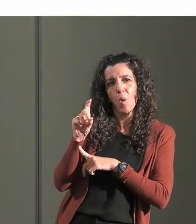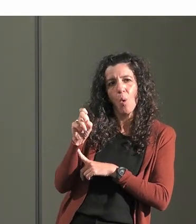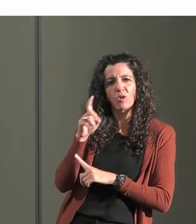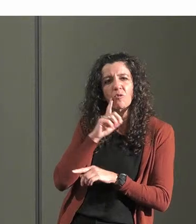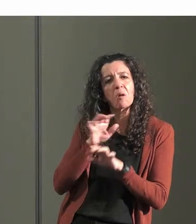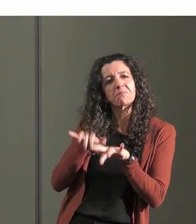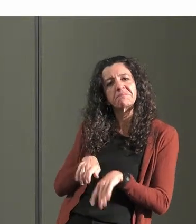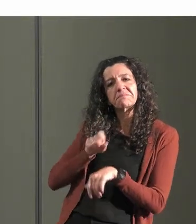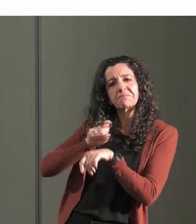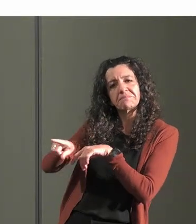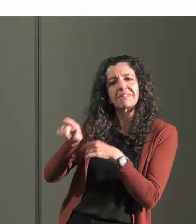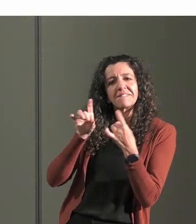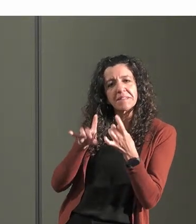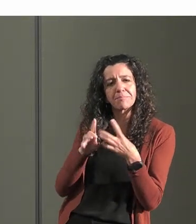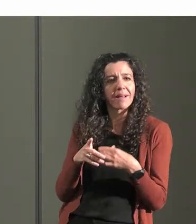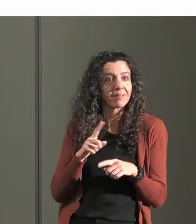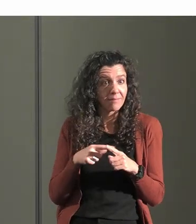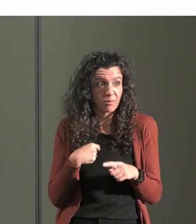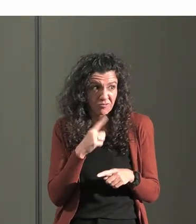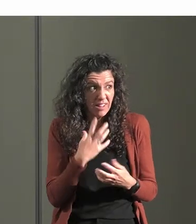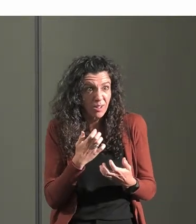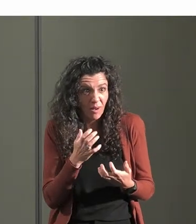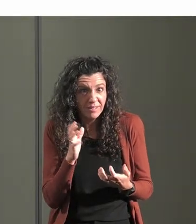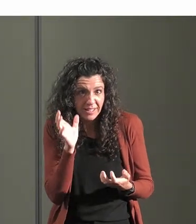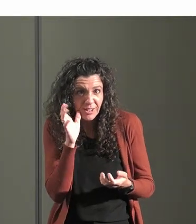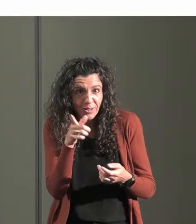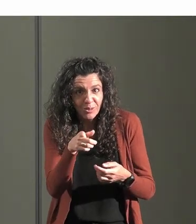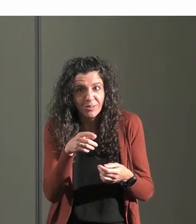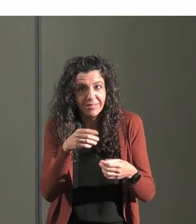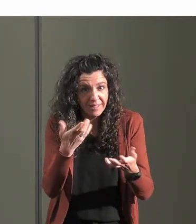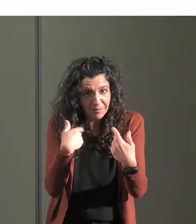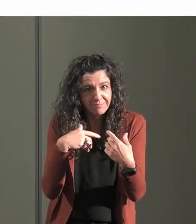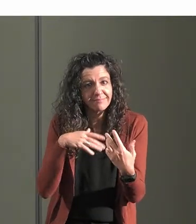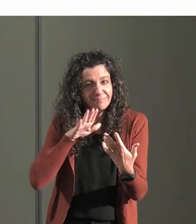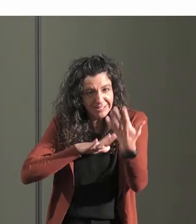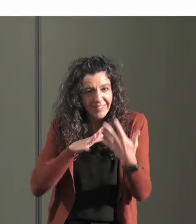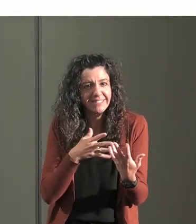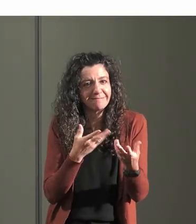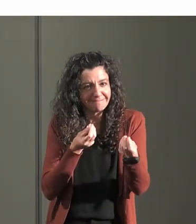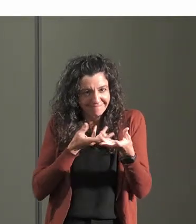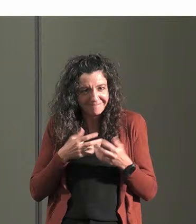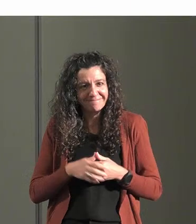≫ CYNTHIA: You could talk to us in person downstairs or use the QR code if you rather write to us. We love to talk to you